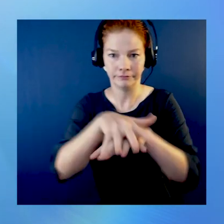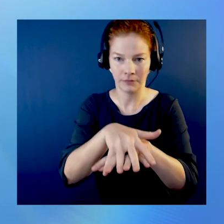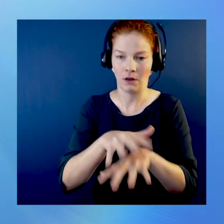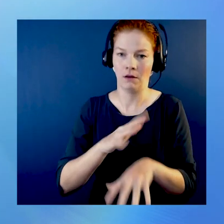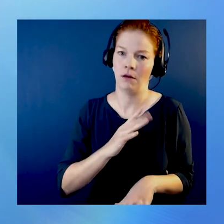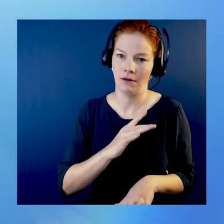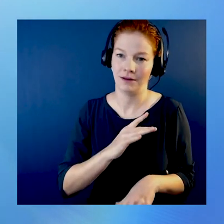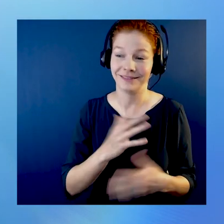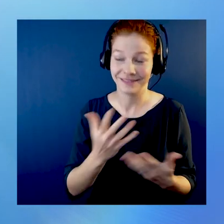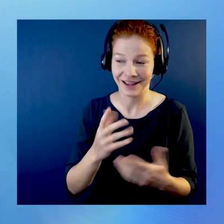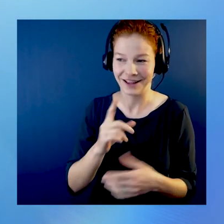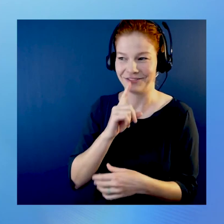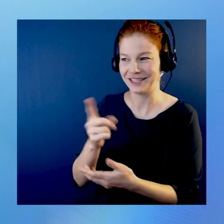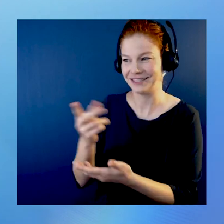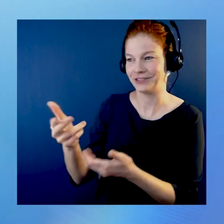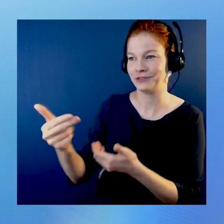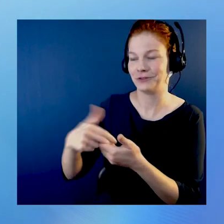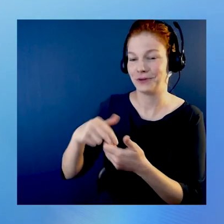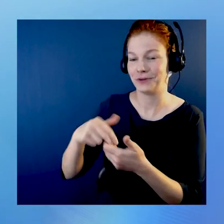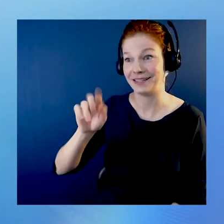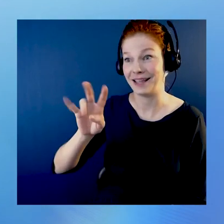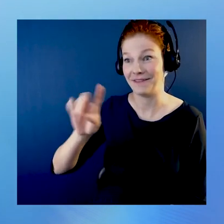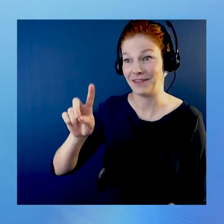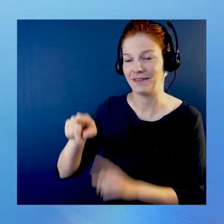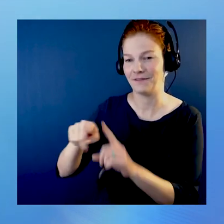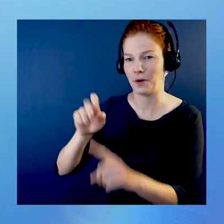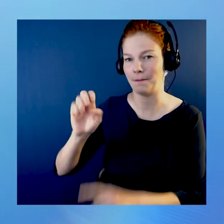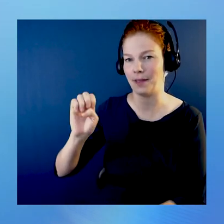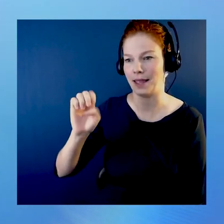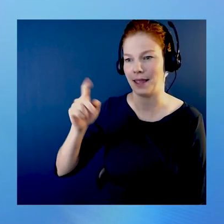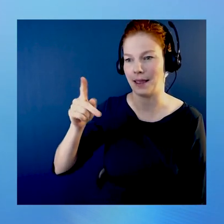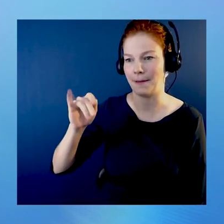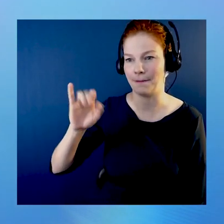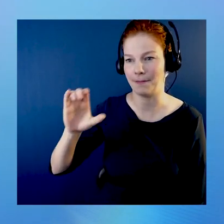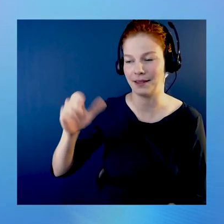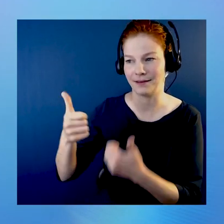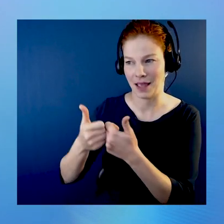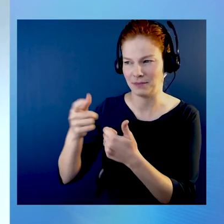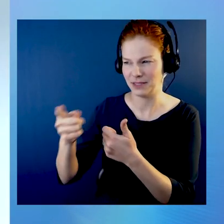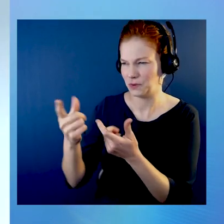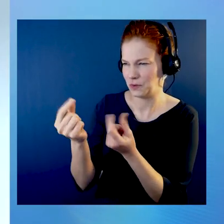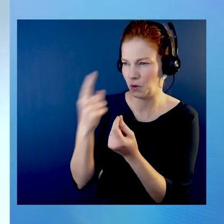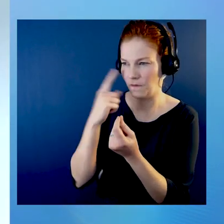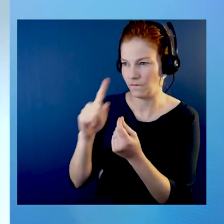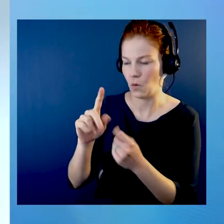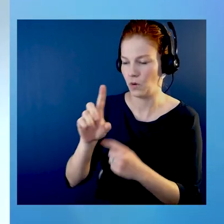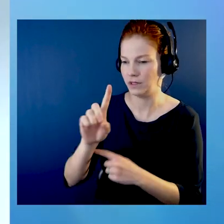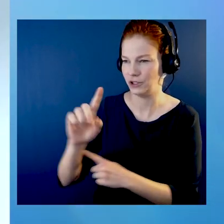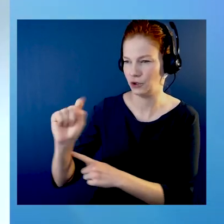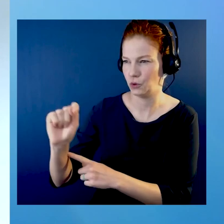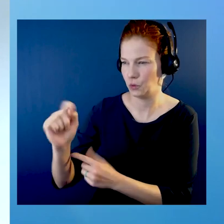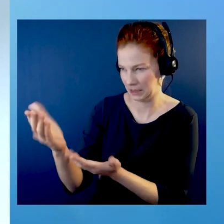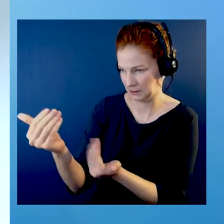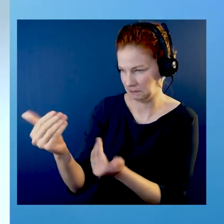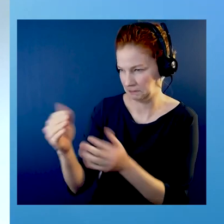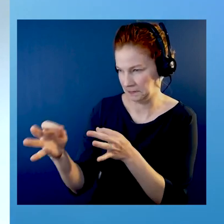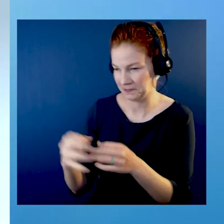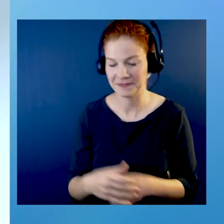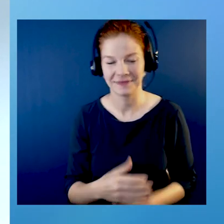joining me today is David from Epic Games who'll share more about what Epic Games is doing in Digital Twins. Thanks Steve. It's good to be here